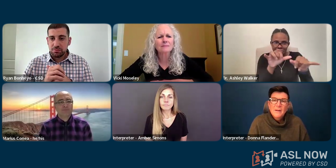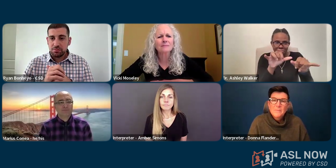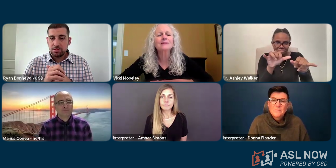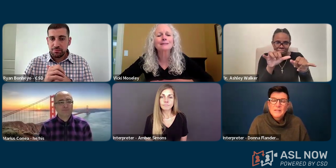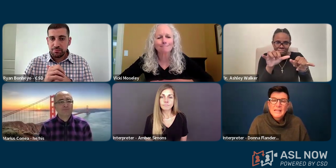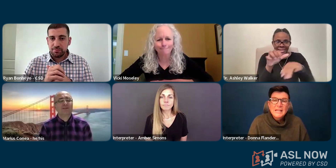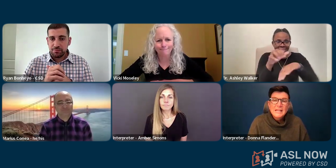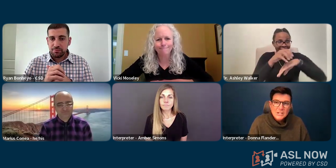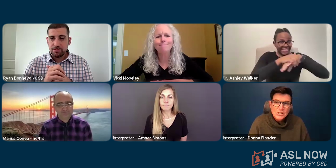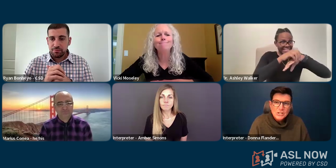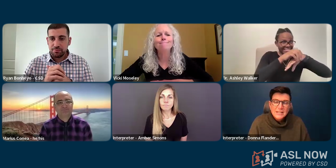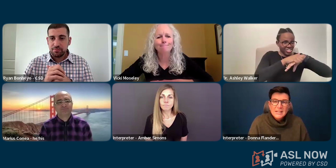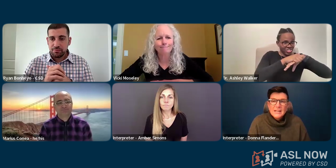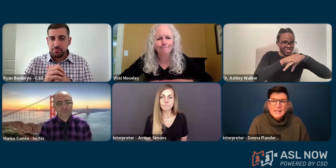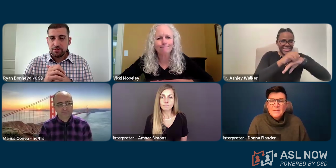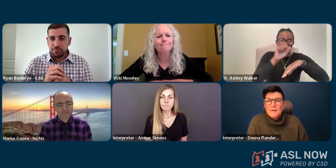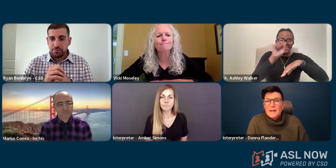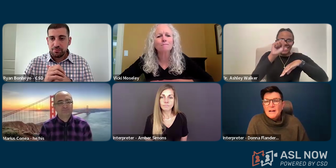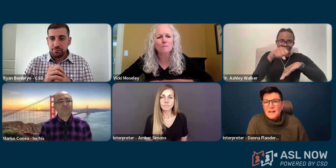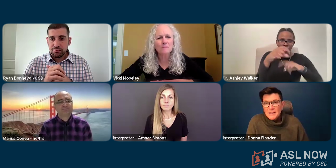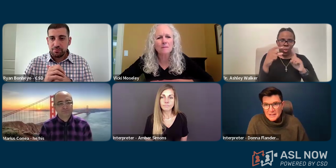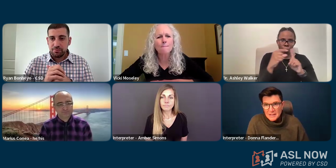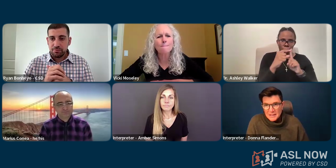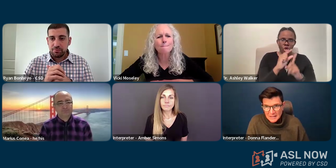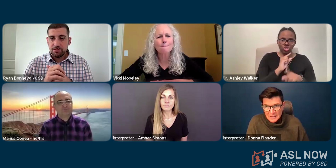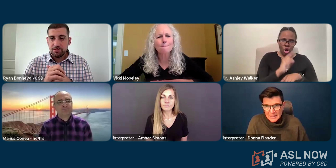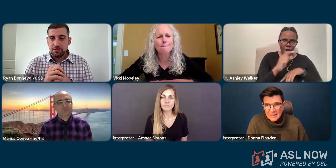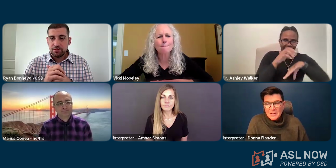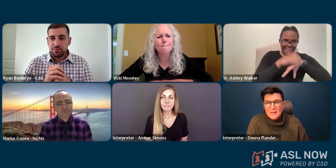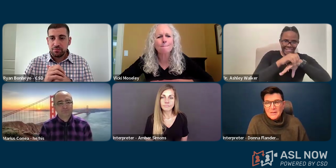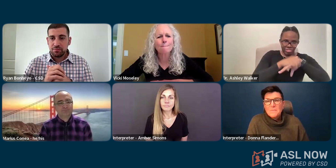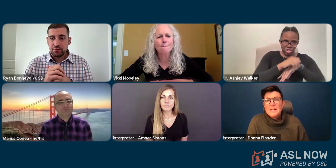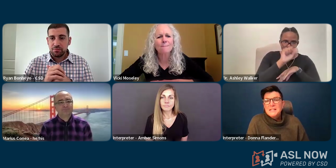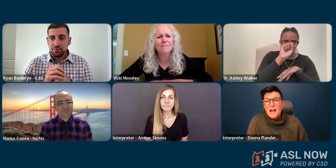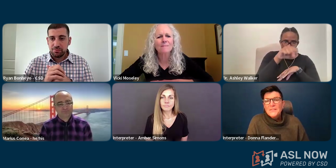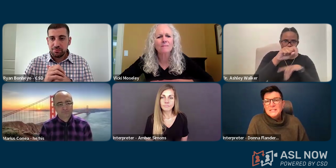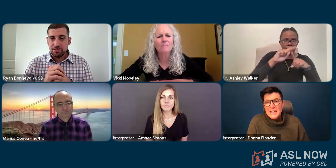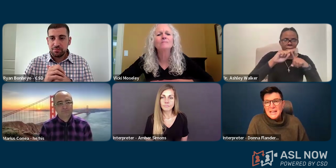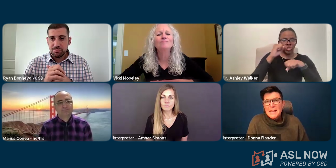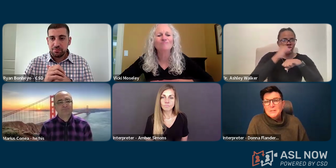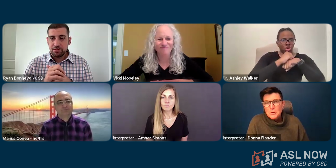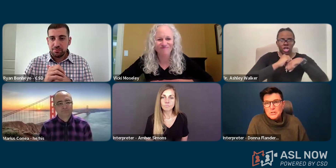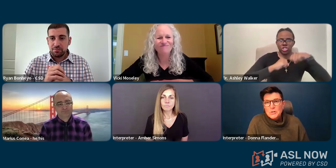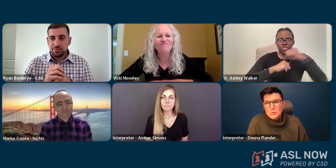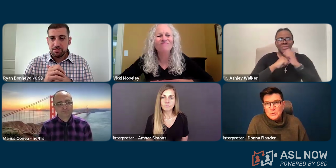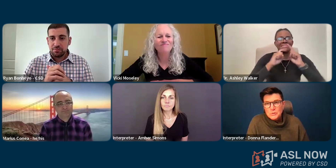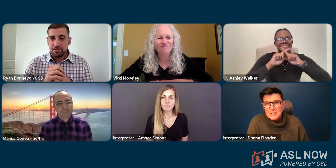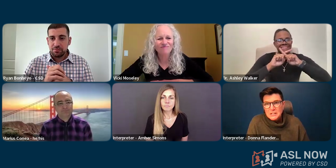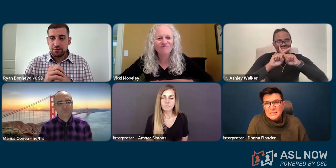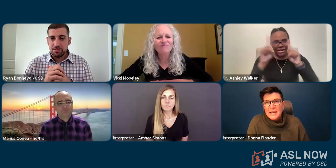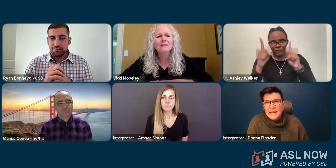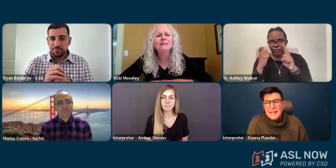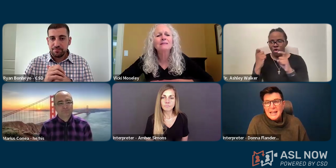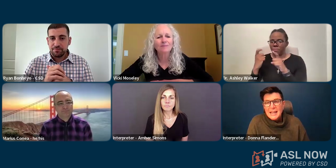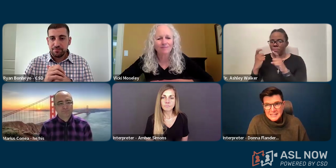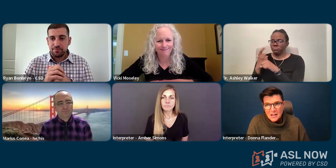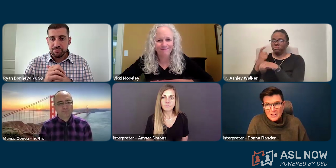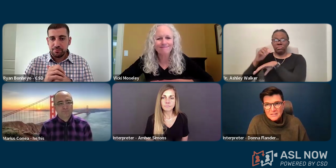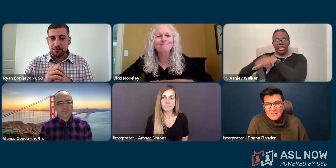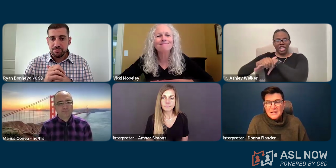English is not the same as a person who's really skilled at ASL.